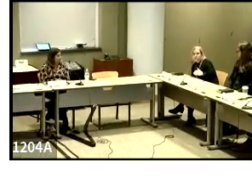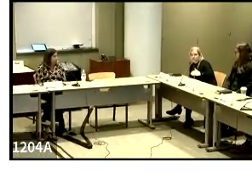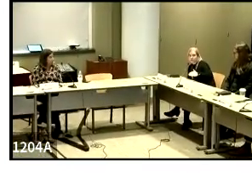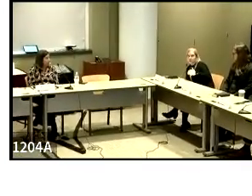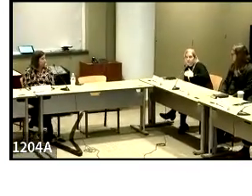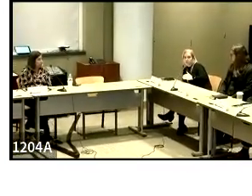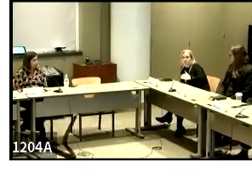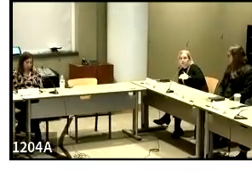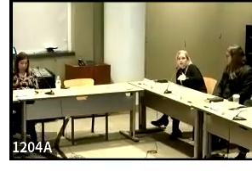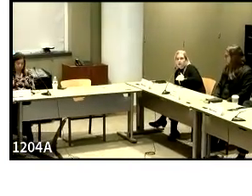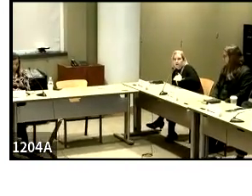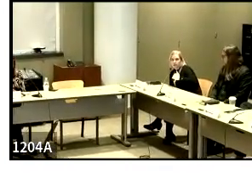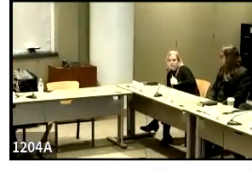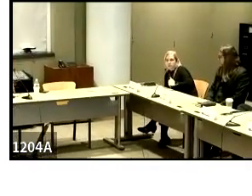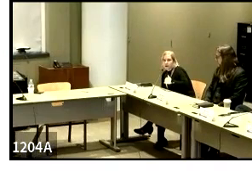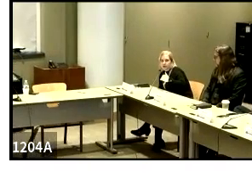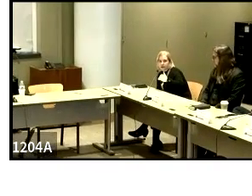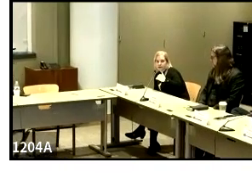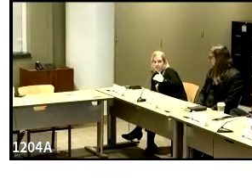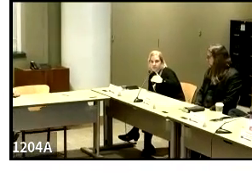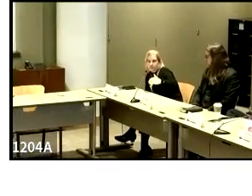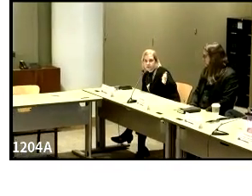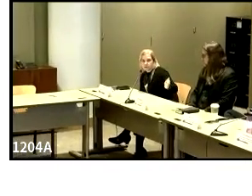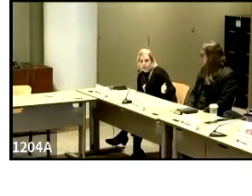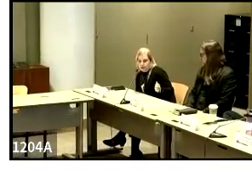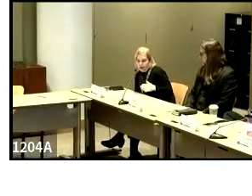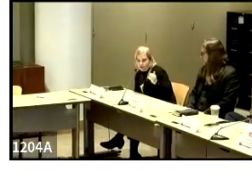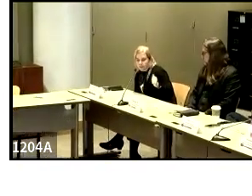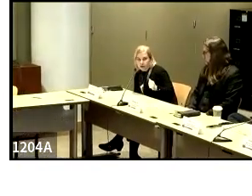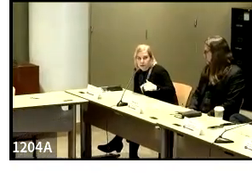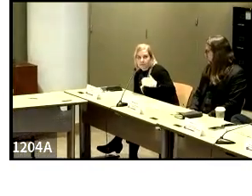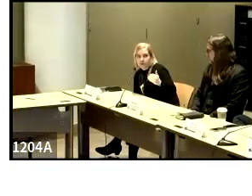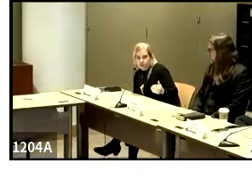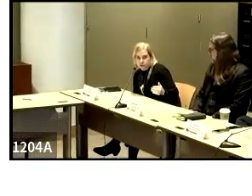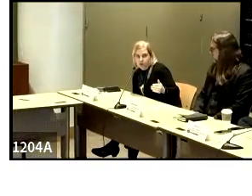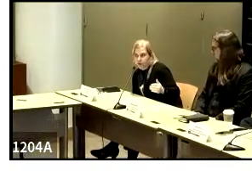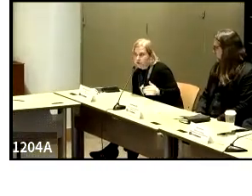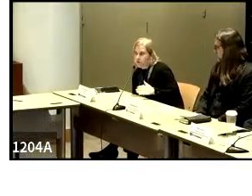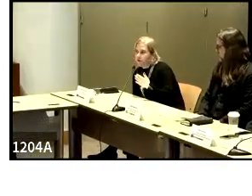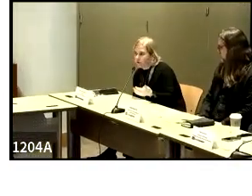particularly among suicide in African American populations, including youth, you know,